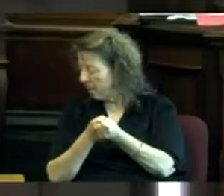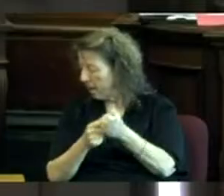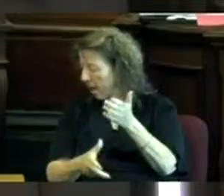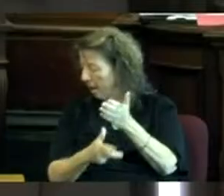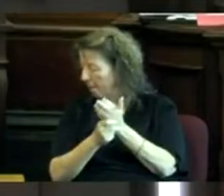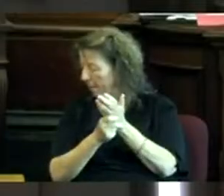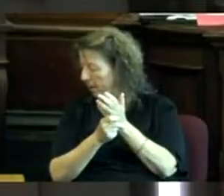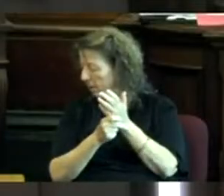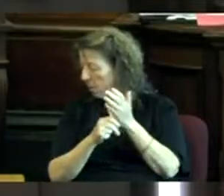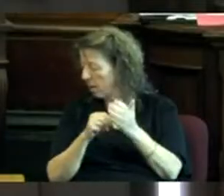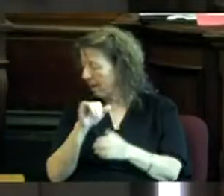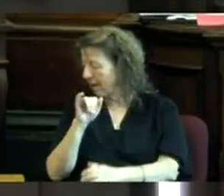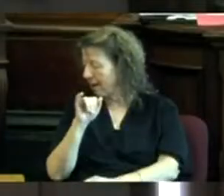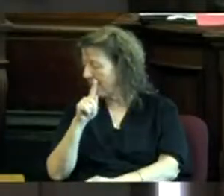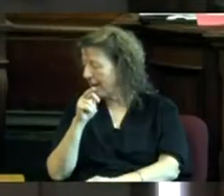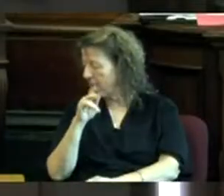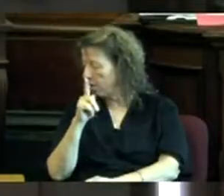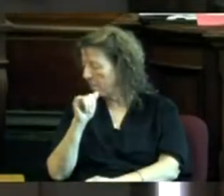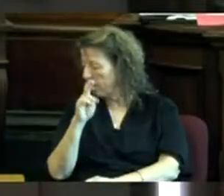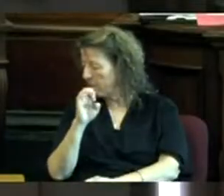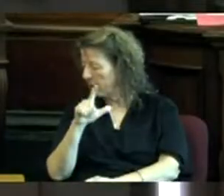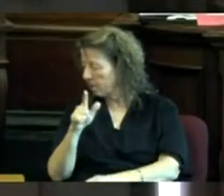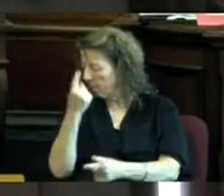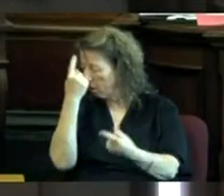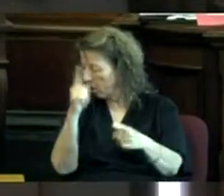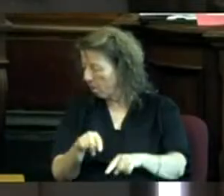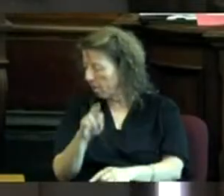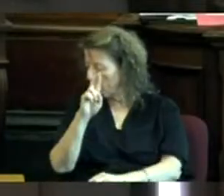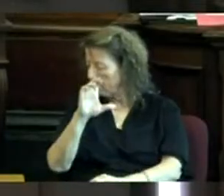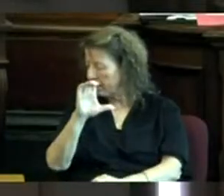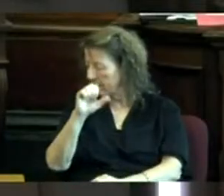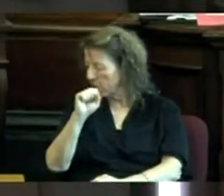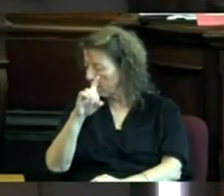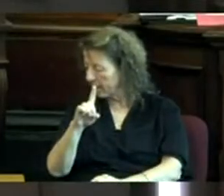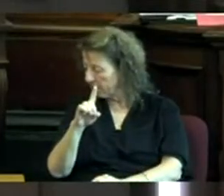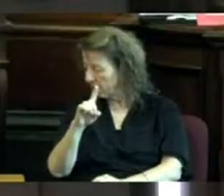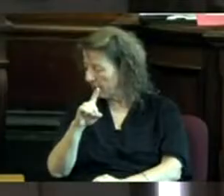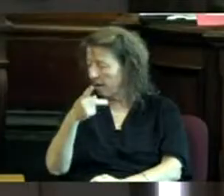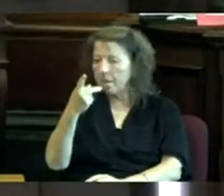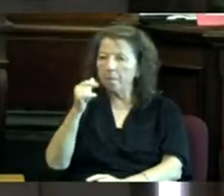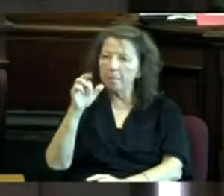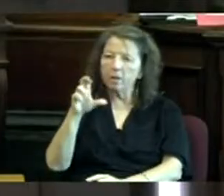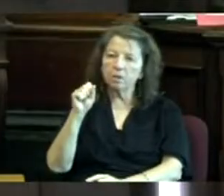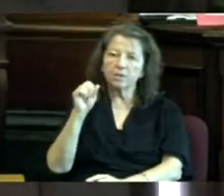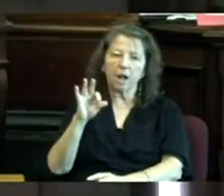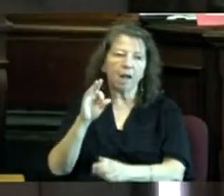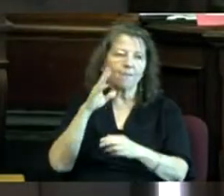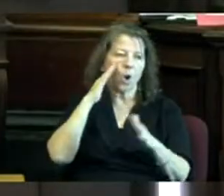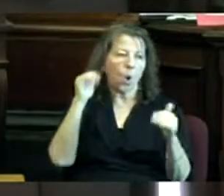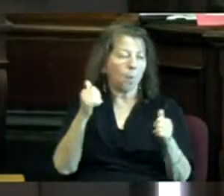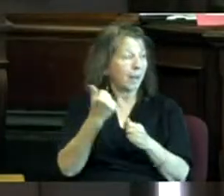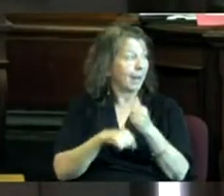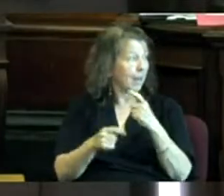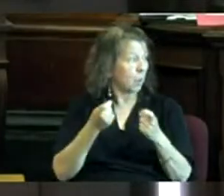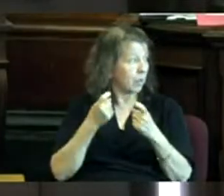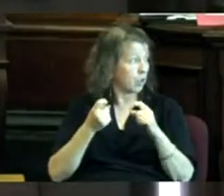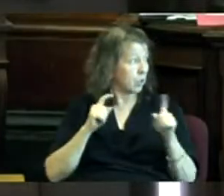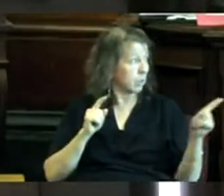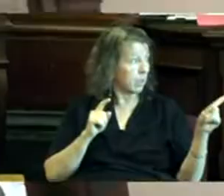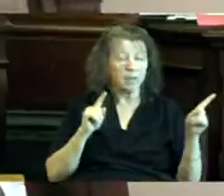carries interest. Number 167 authorizing an Amendatory. An amendatory intermunicipal agreement with the Rochester